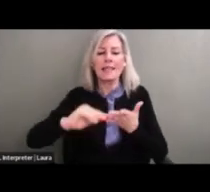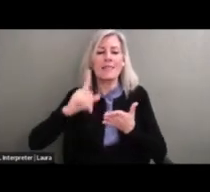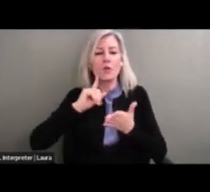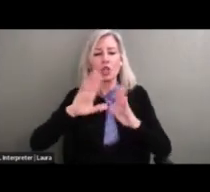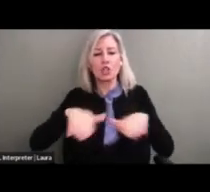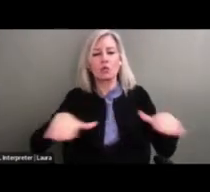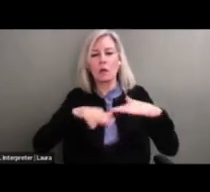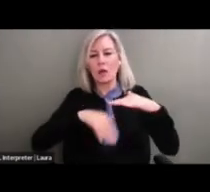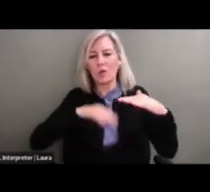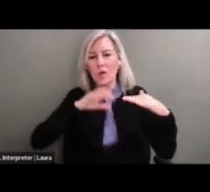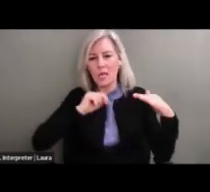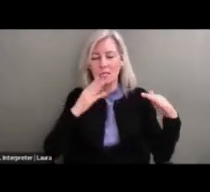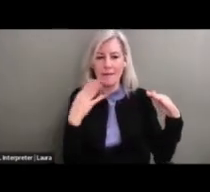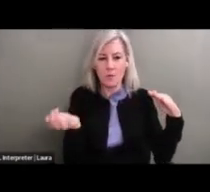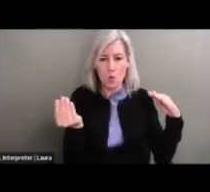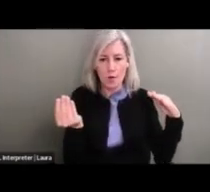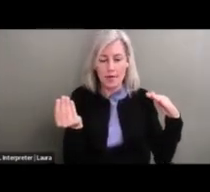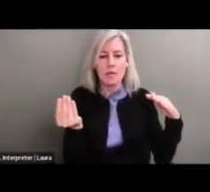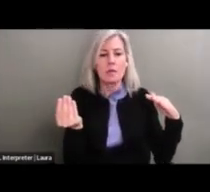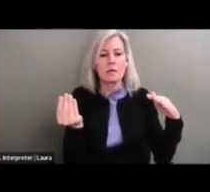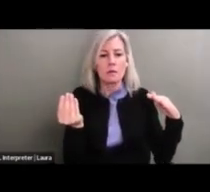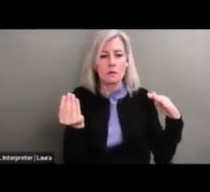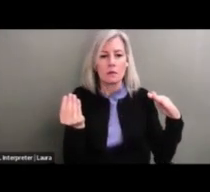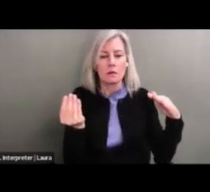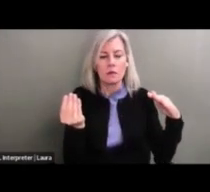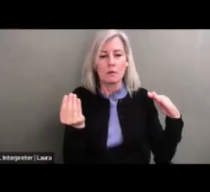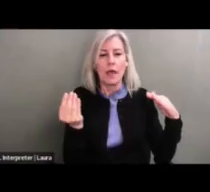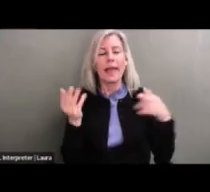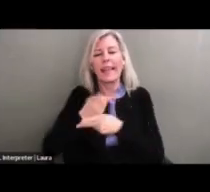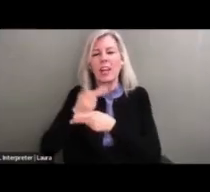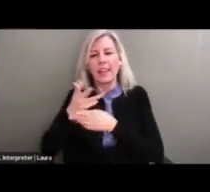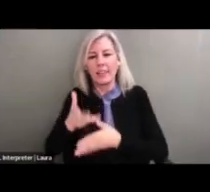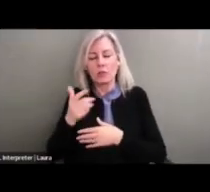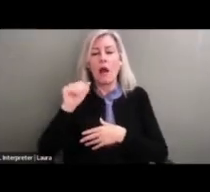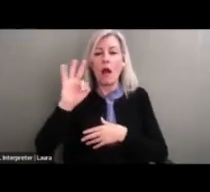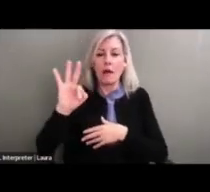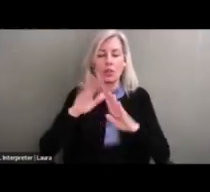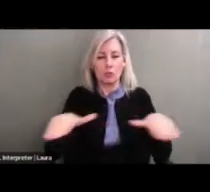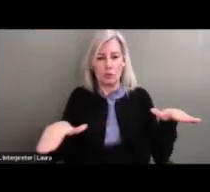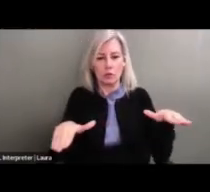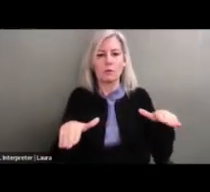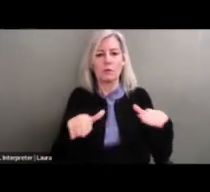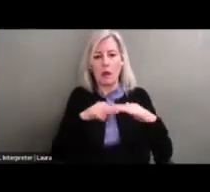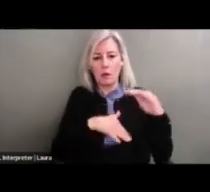in inpatient care, traveling for extent of medical care, and there's also an exemption for children under 14